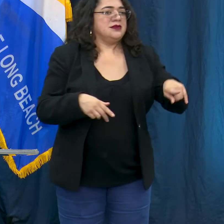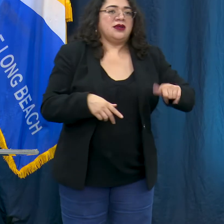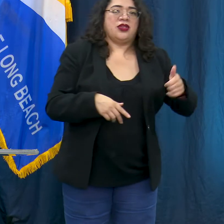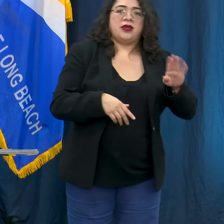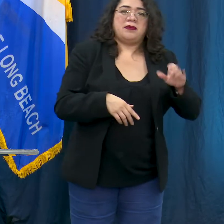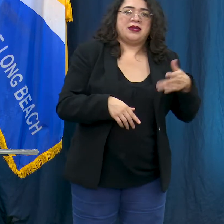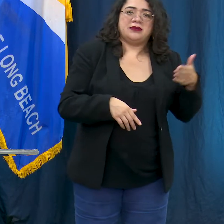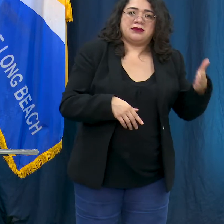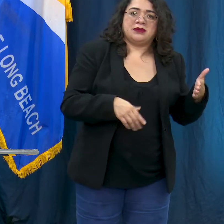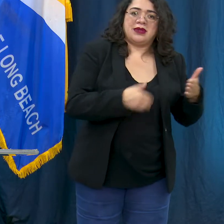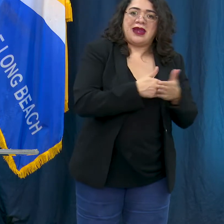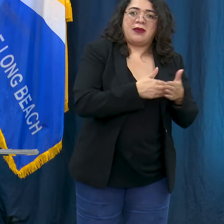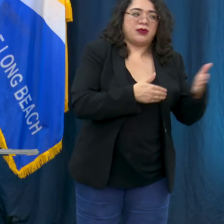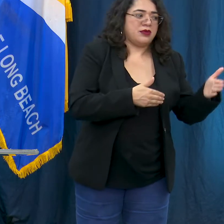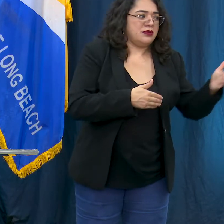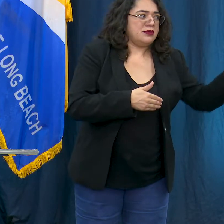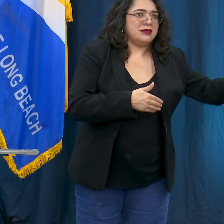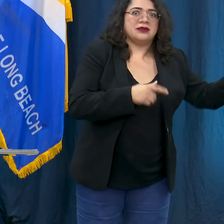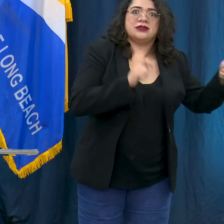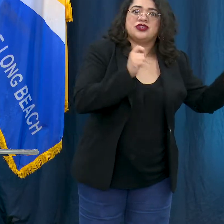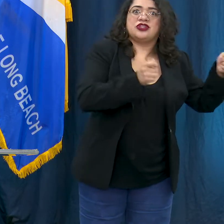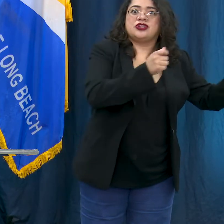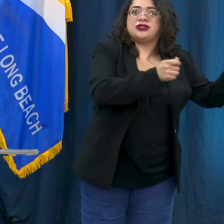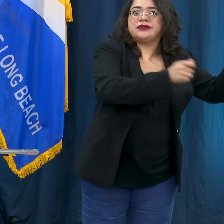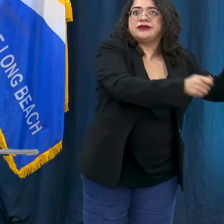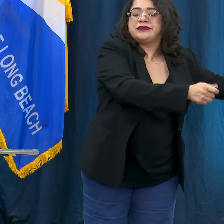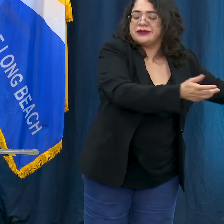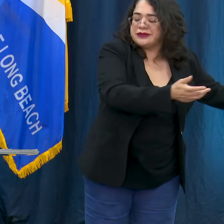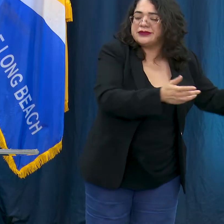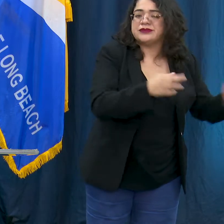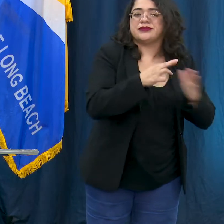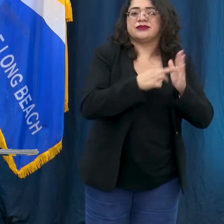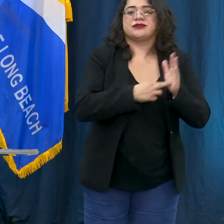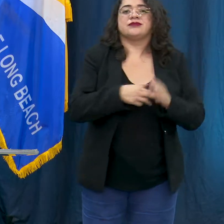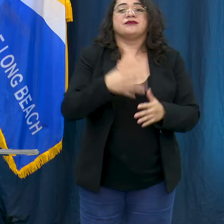attention to that. Thank you very much. I